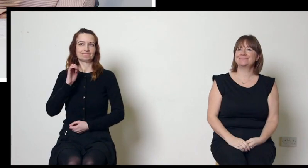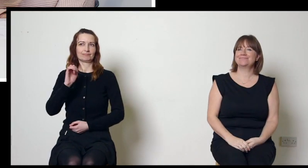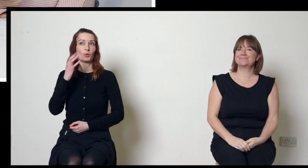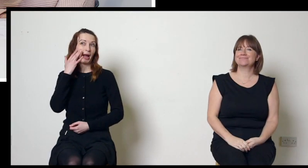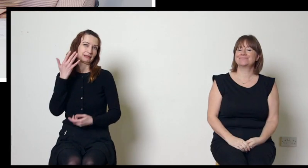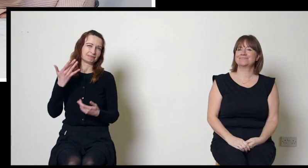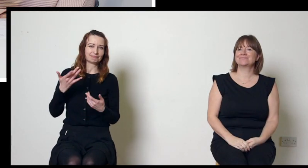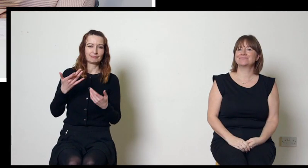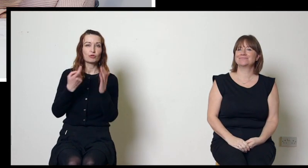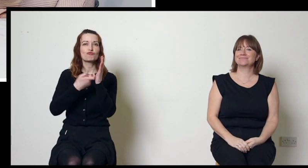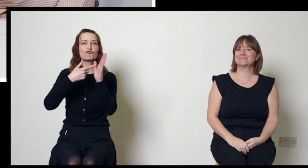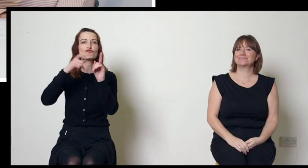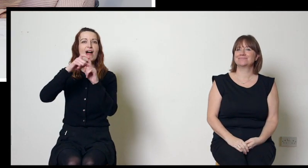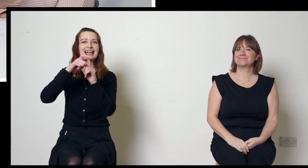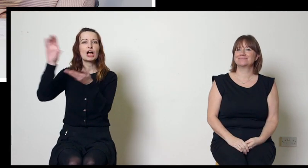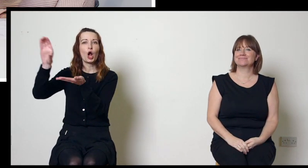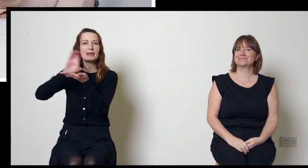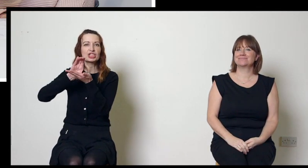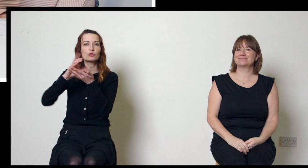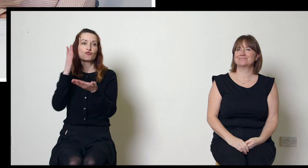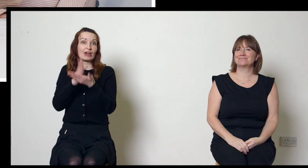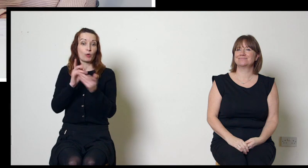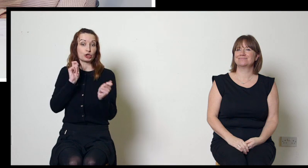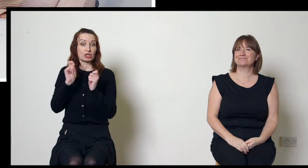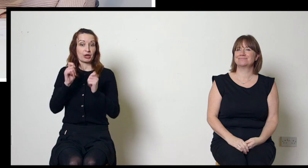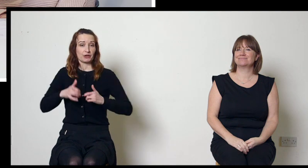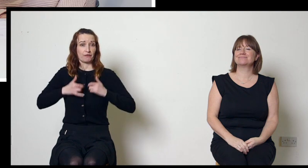like the Rad commission, or Reasonable Adjustment, you feel like you've got to be all things to everybody